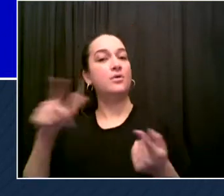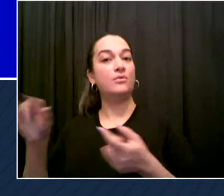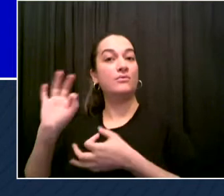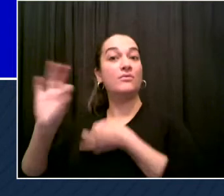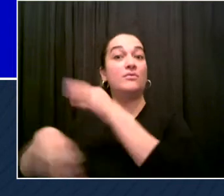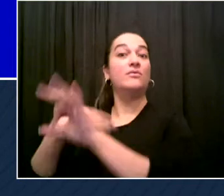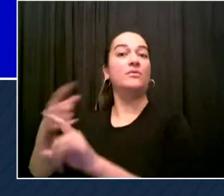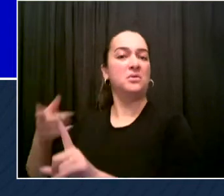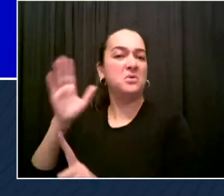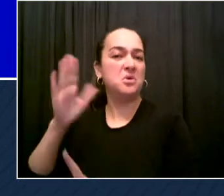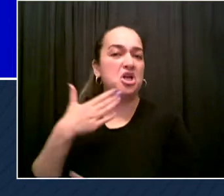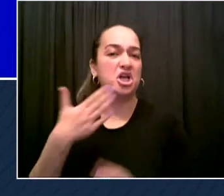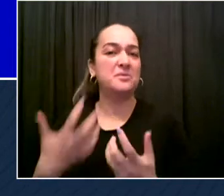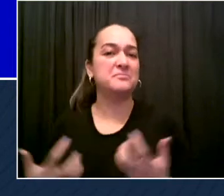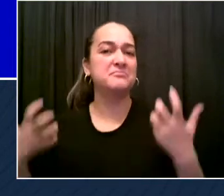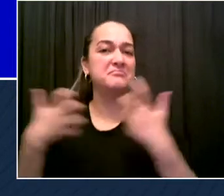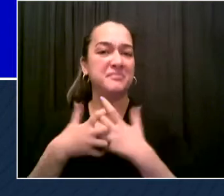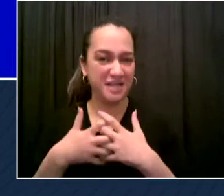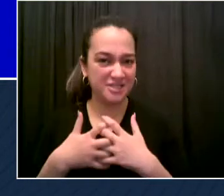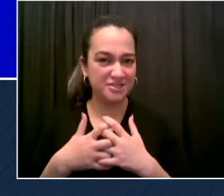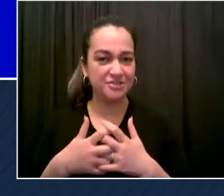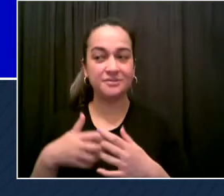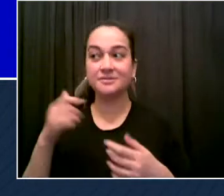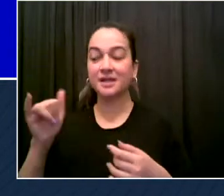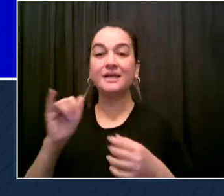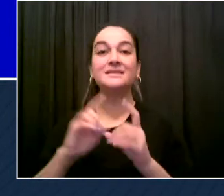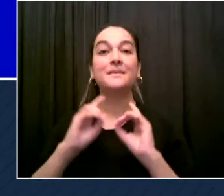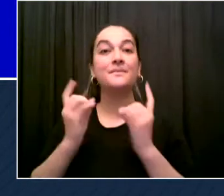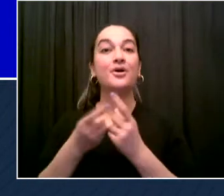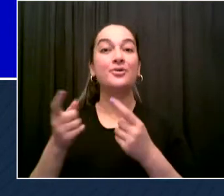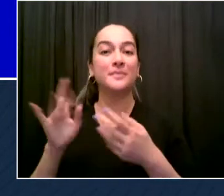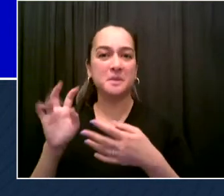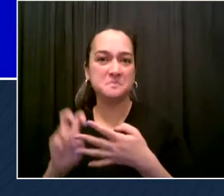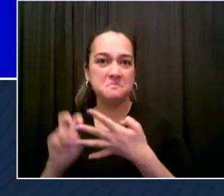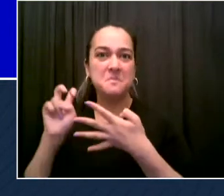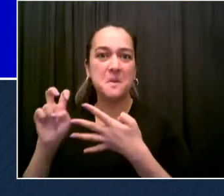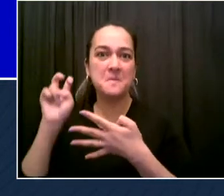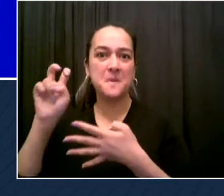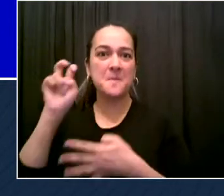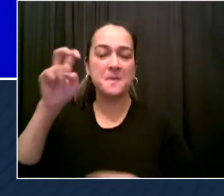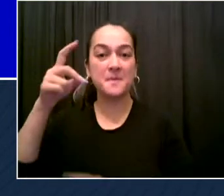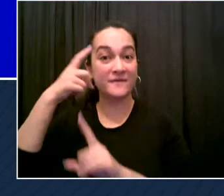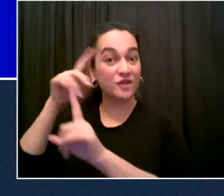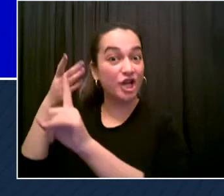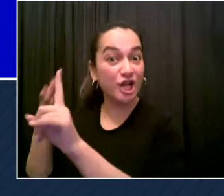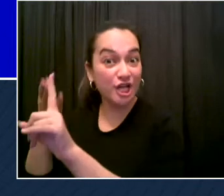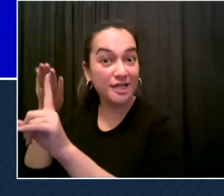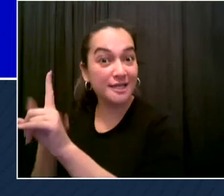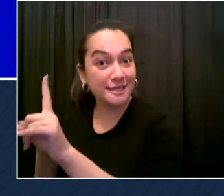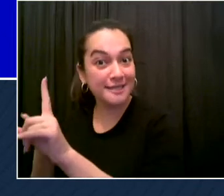SHE ROSE UP THROUGH THE RANKS IN THE LAW DEPARTMENT. SHE WILL BE THE FIRST